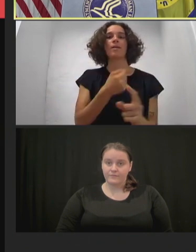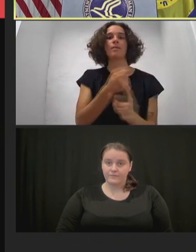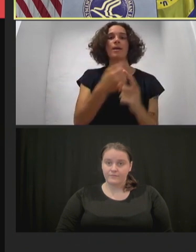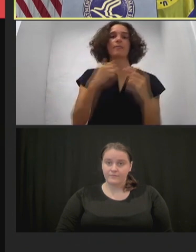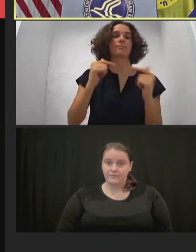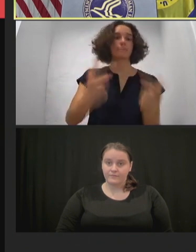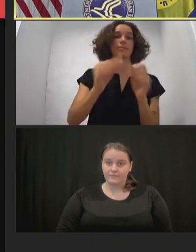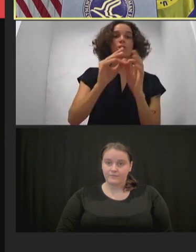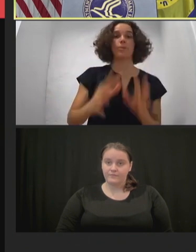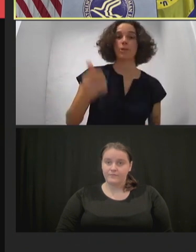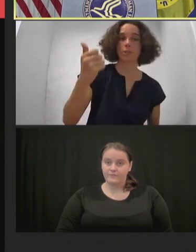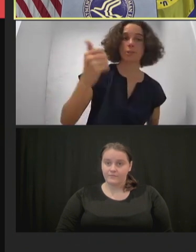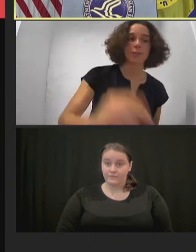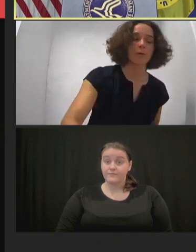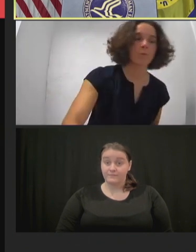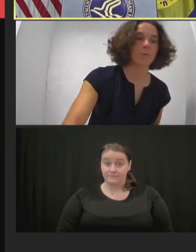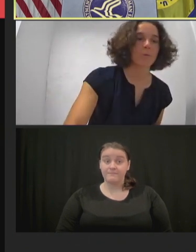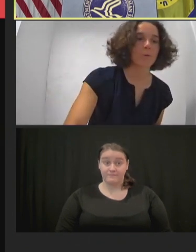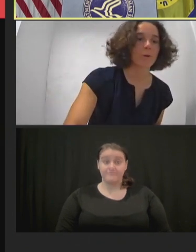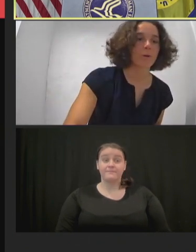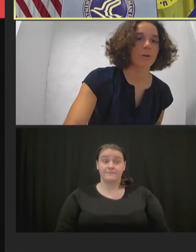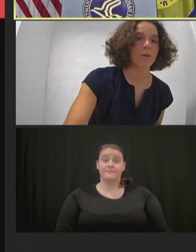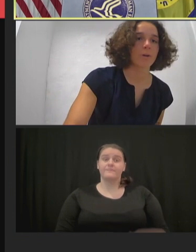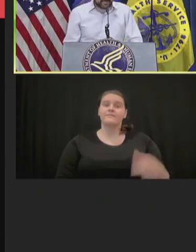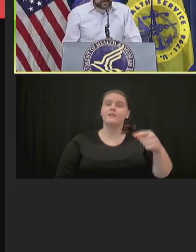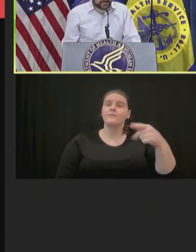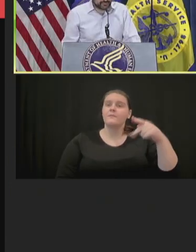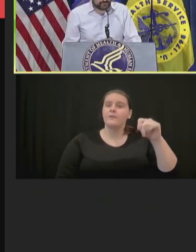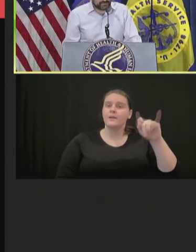So, this is the pipeline, a kind of bird's eye view of it. And I'll show you what it looks